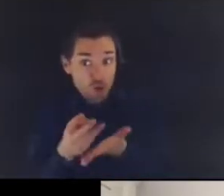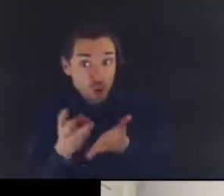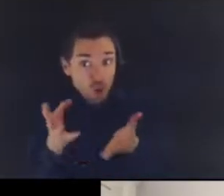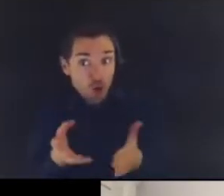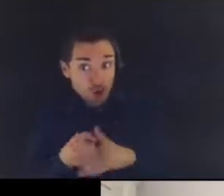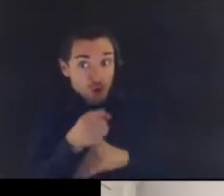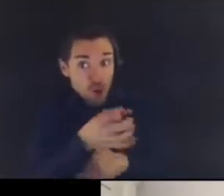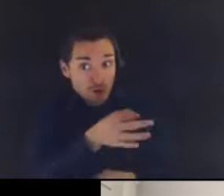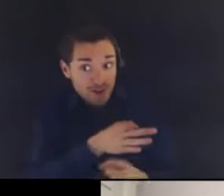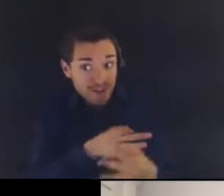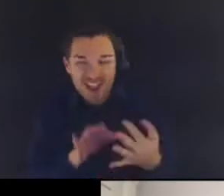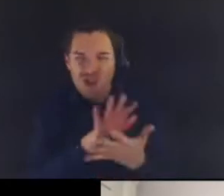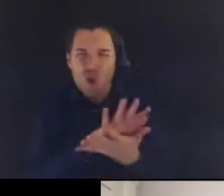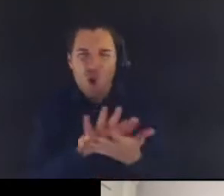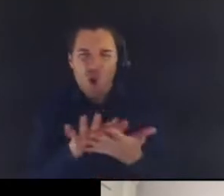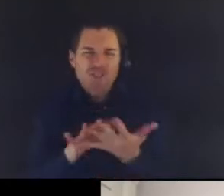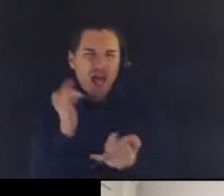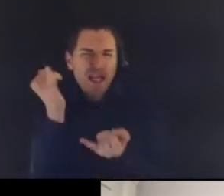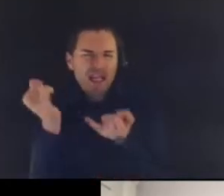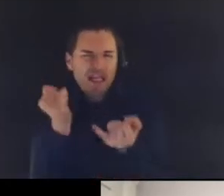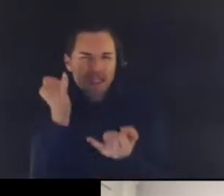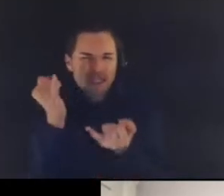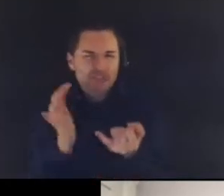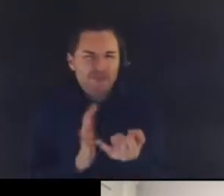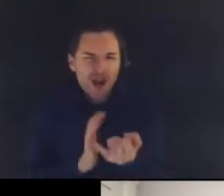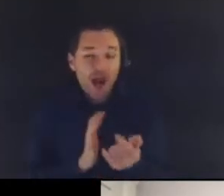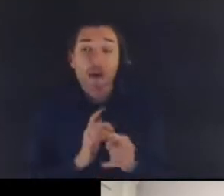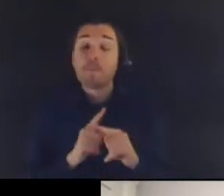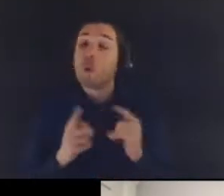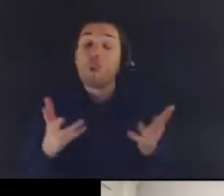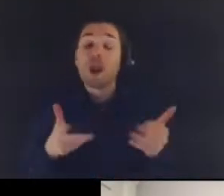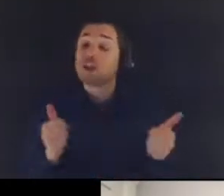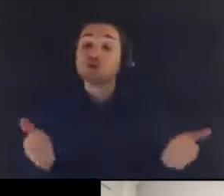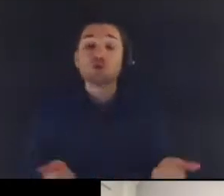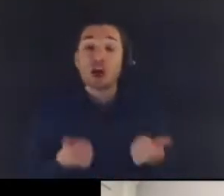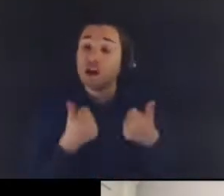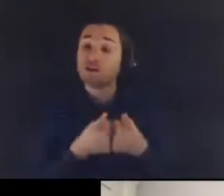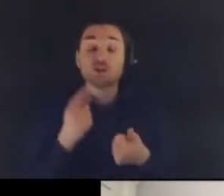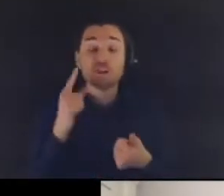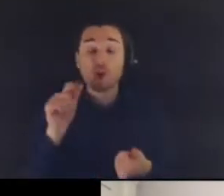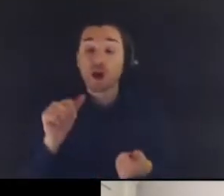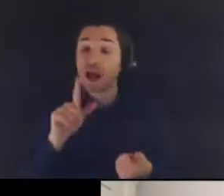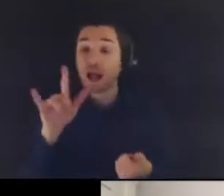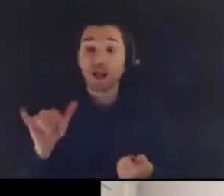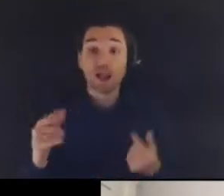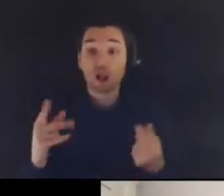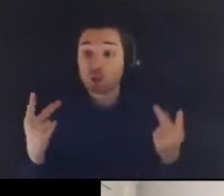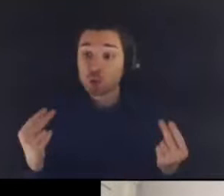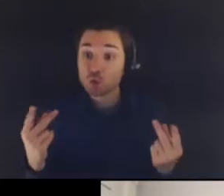These are ideas, but one thing I always challenge allies to do is that if you see a person,